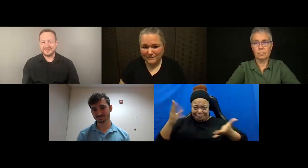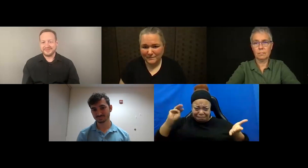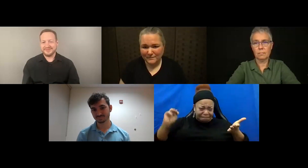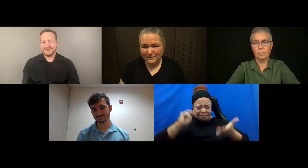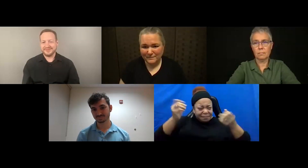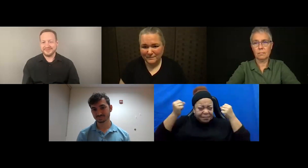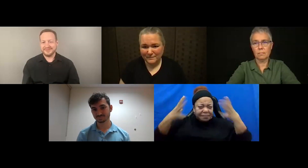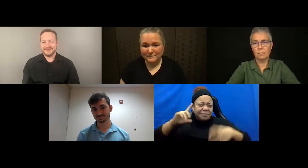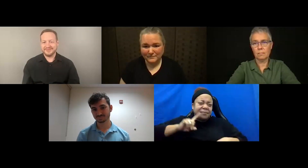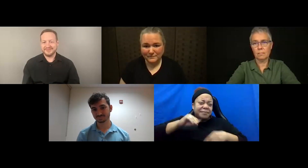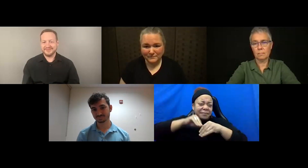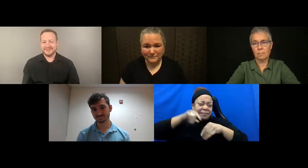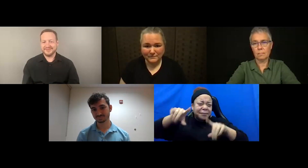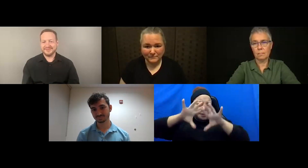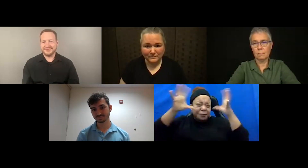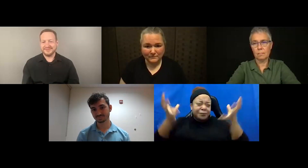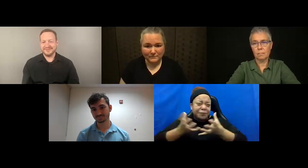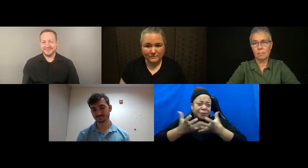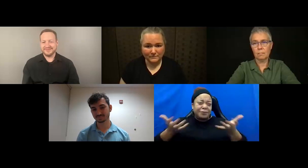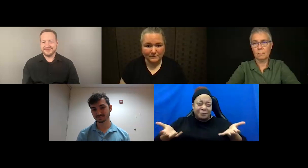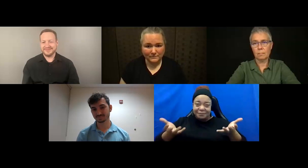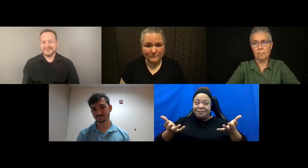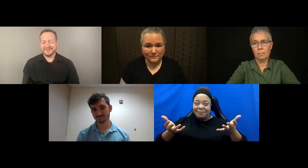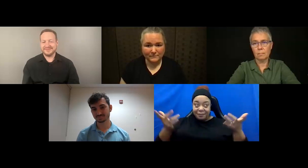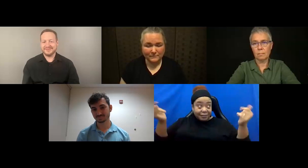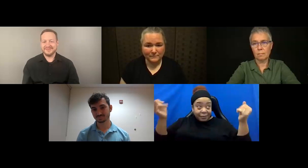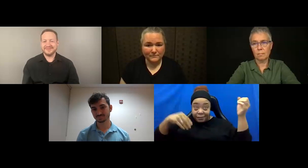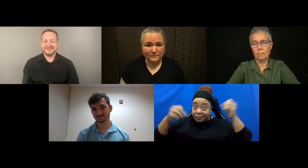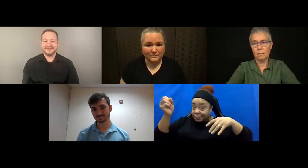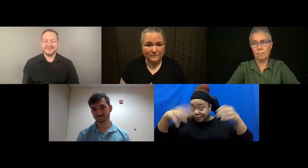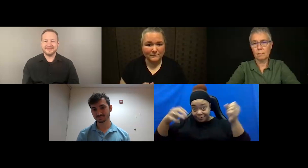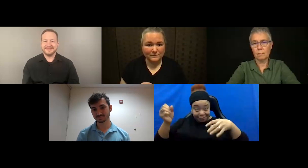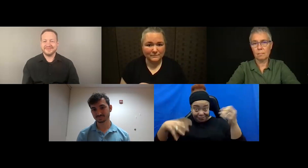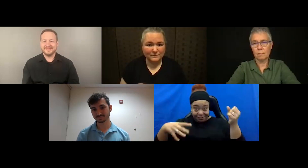Only a few samples is insufficient. We need a massive contribution of Deaf people around the